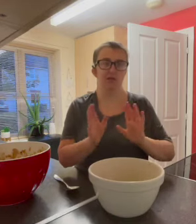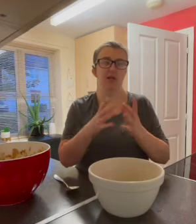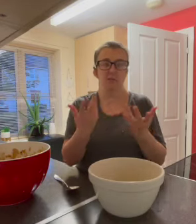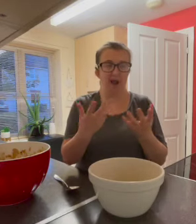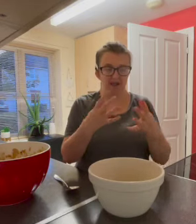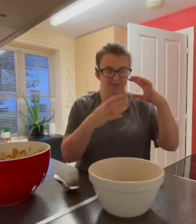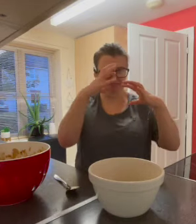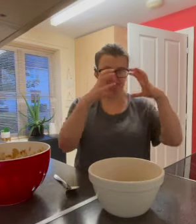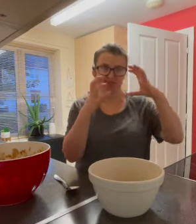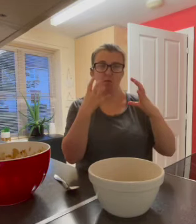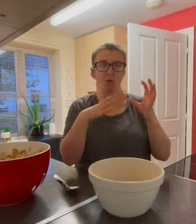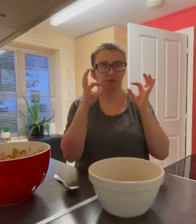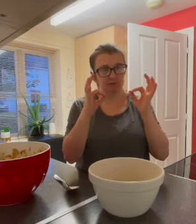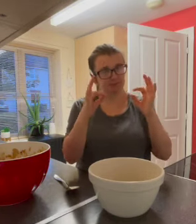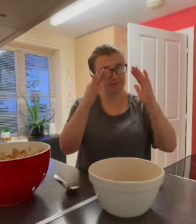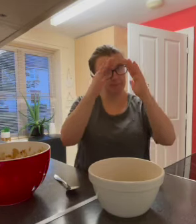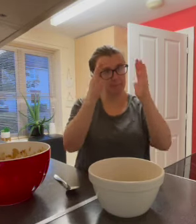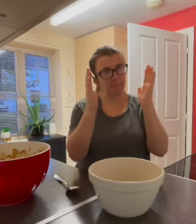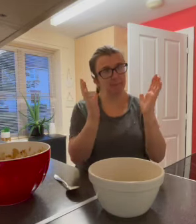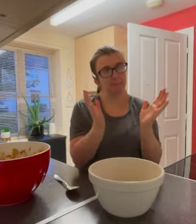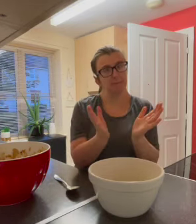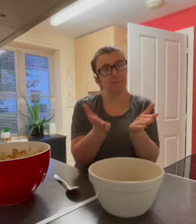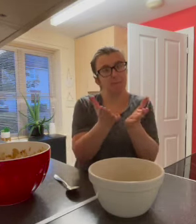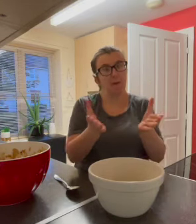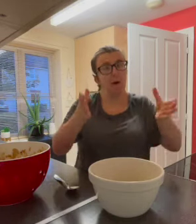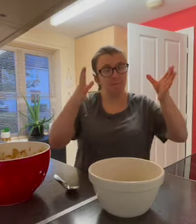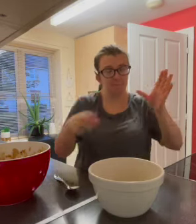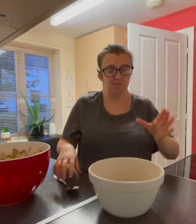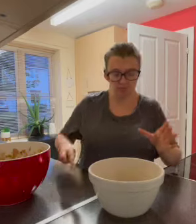otherwise it will make it go lumpy as you want it to be in nice shape...